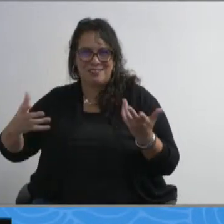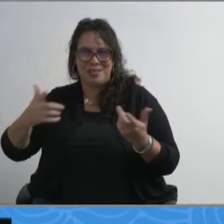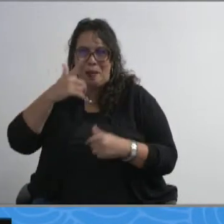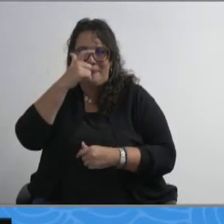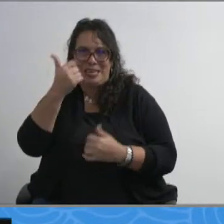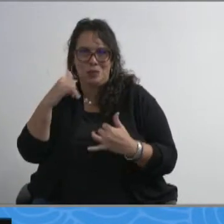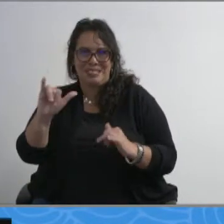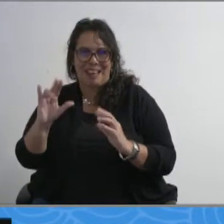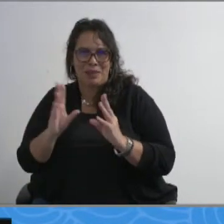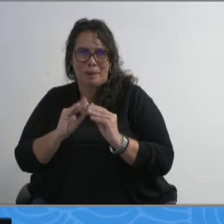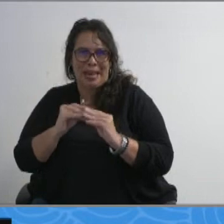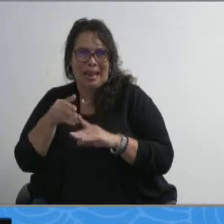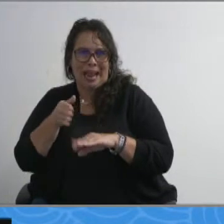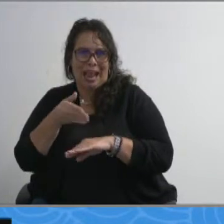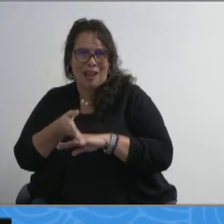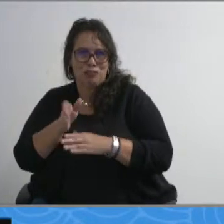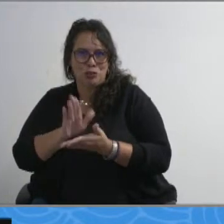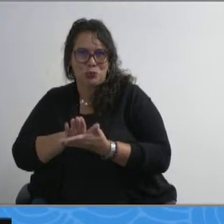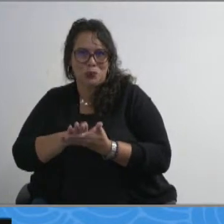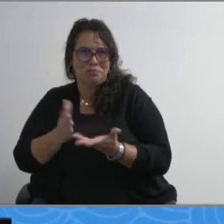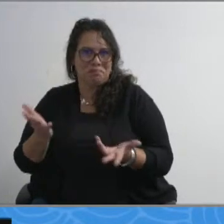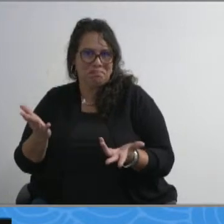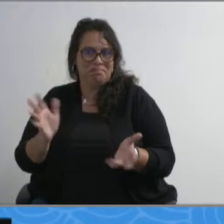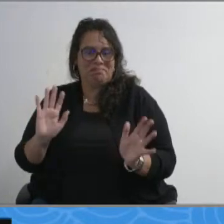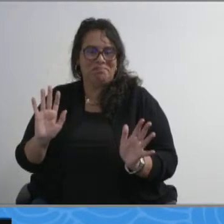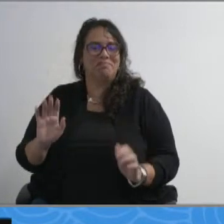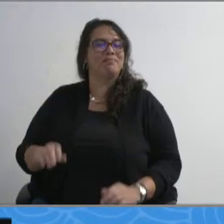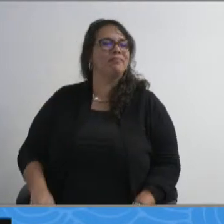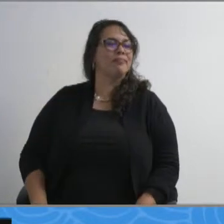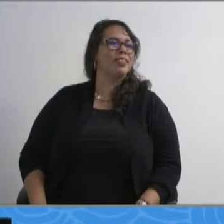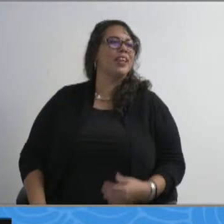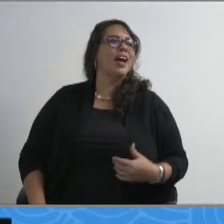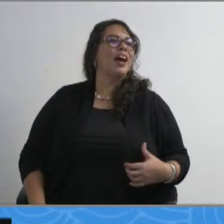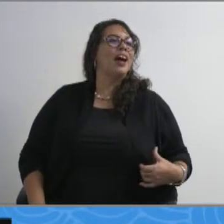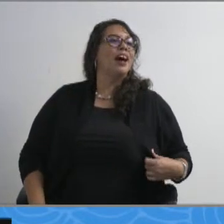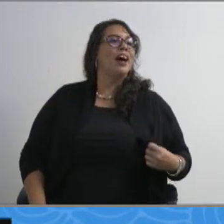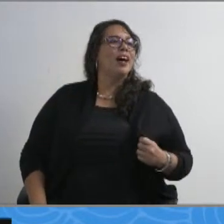Secondly, we did some revising of about consultation.